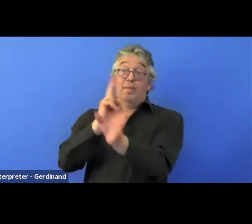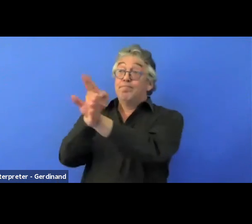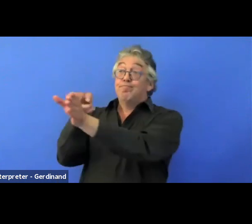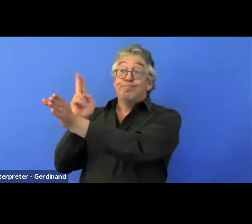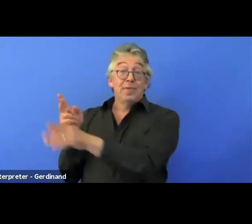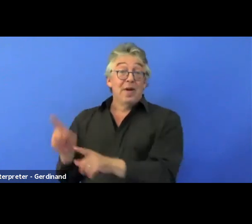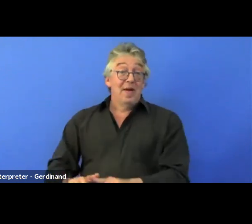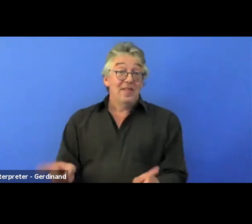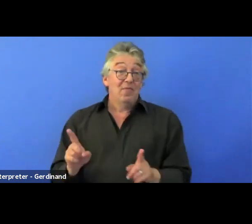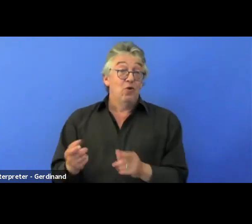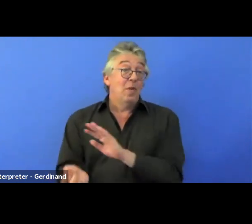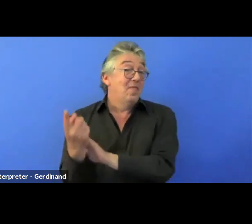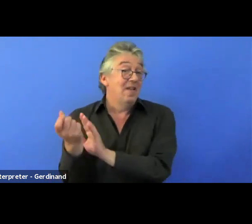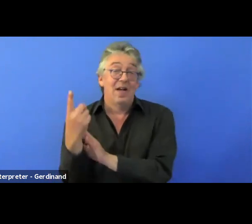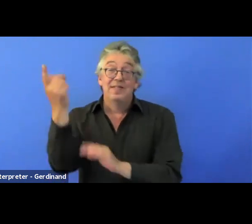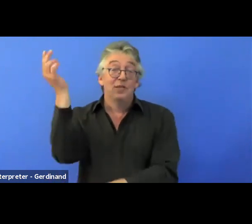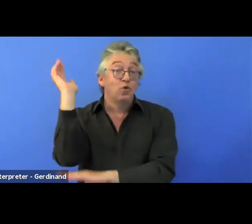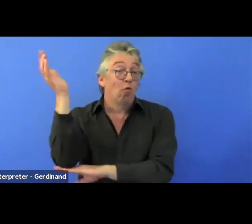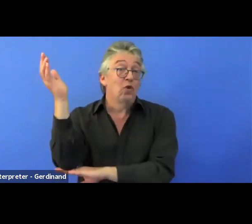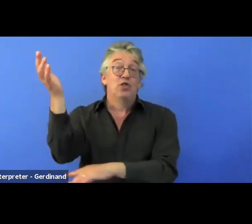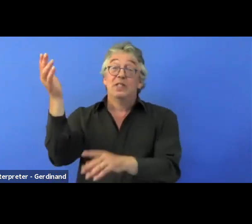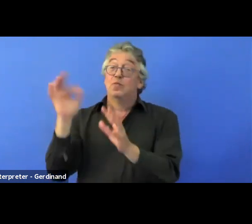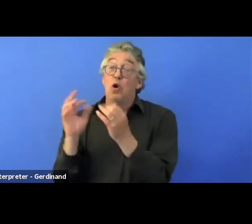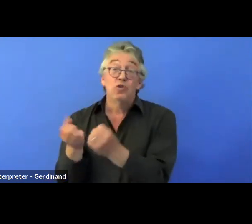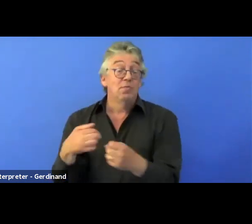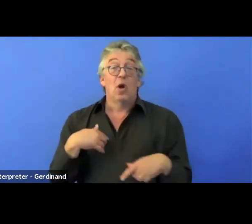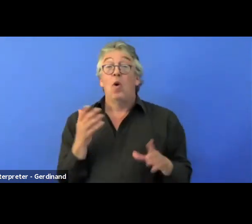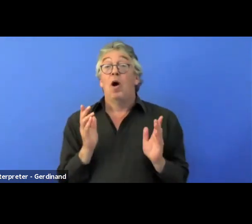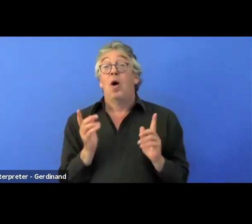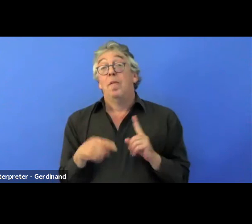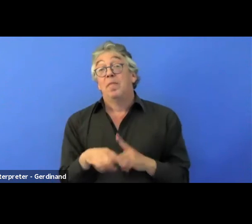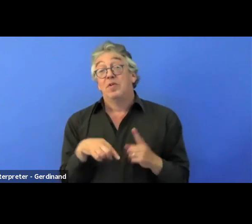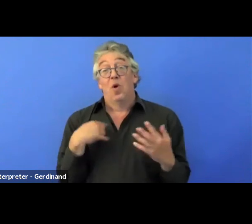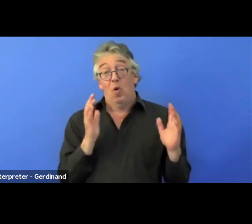And we will keep on including again the EDF members views